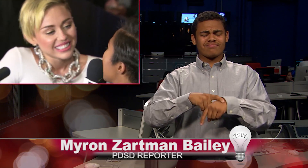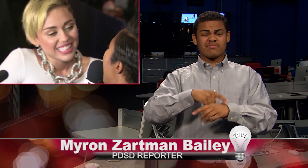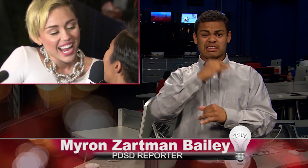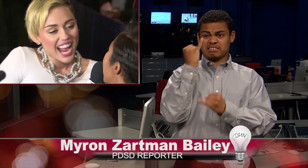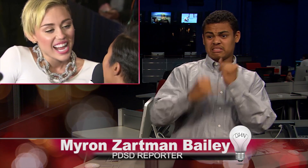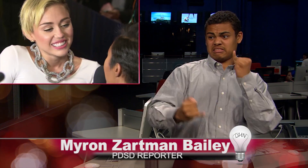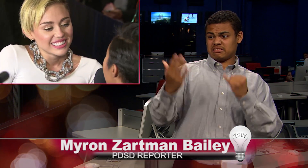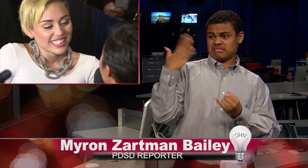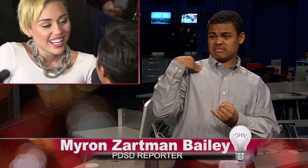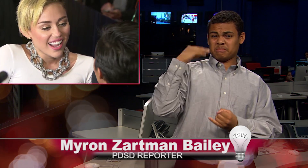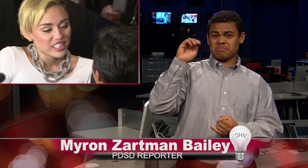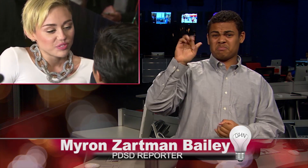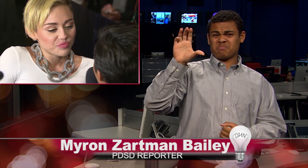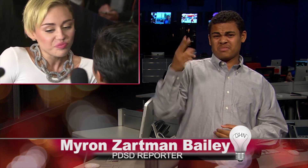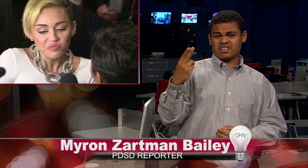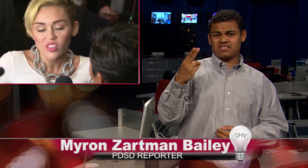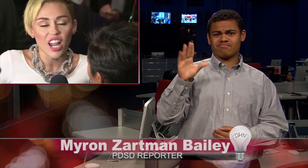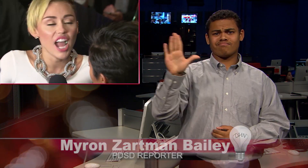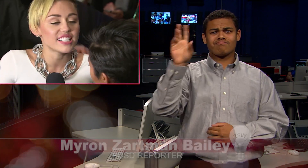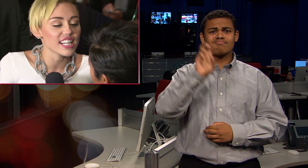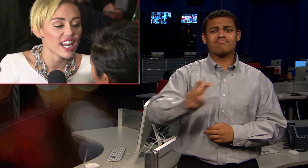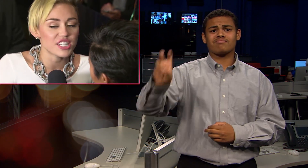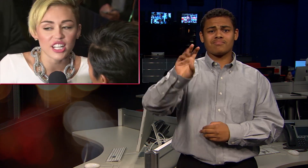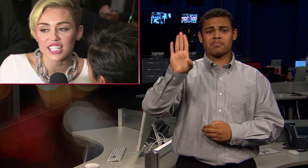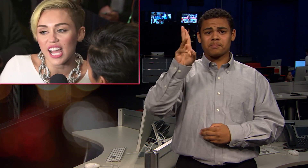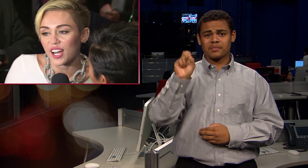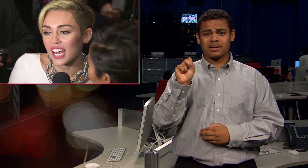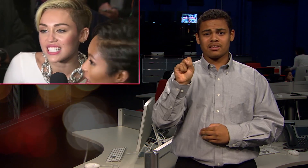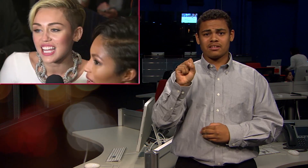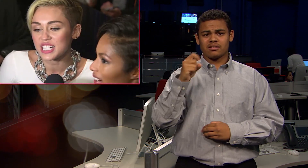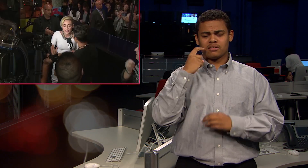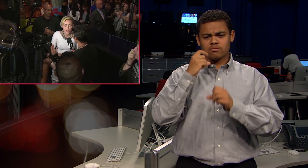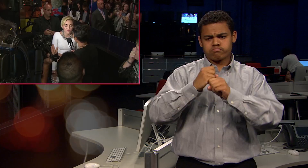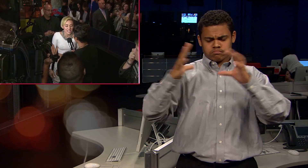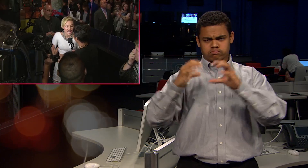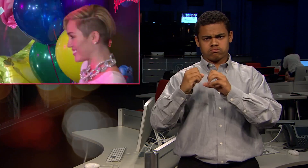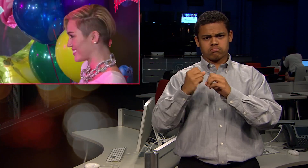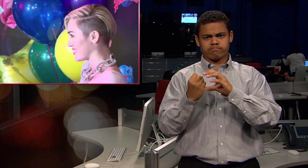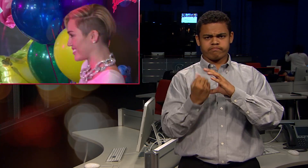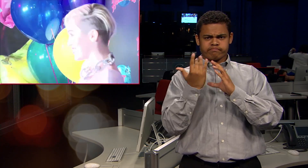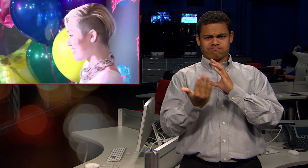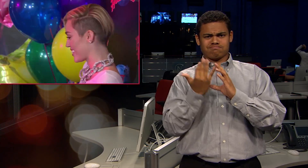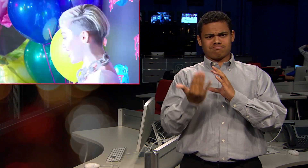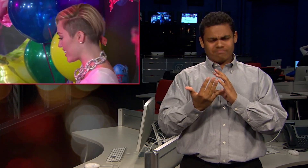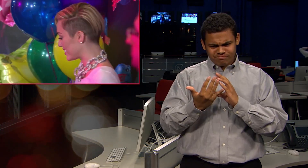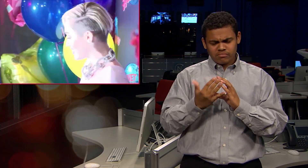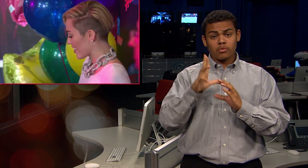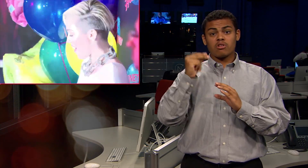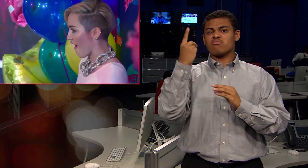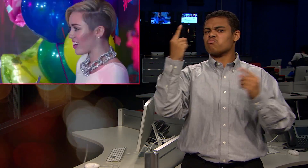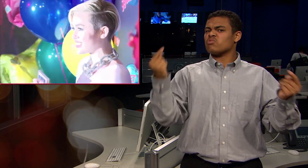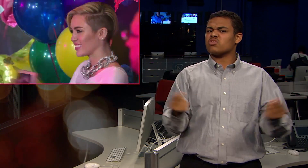MISHAP WITH CYRUS' TOUR. BACK IN MARCH HER TOUR BUS WAS ENGULFED IN FLAMES. THANKFULLY